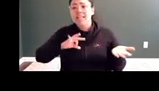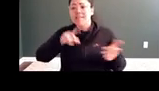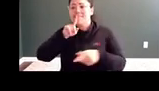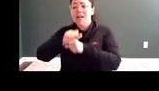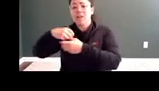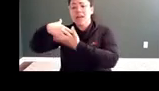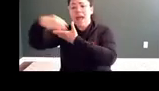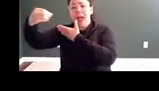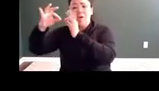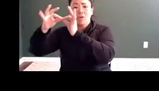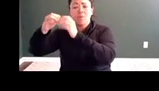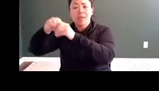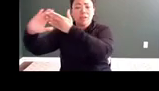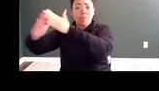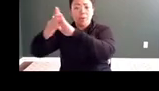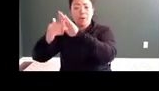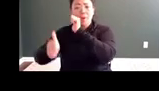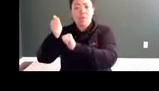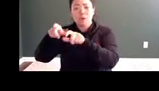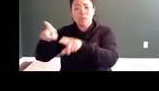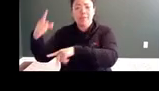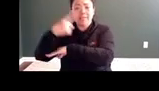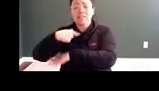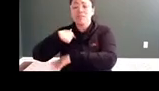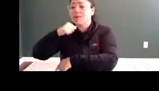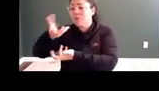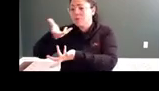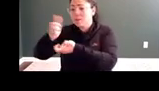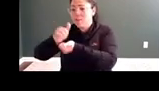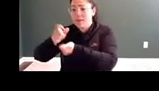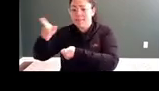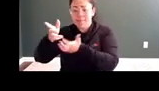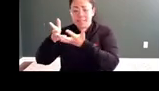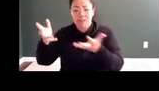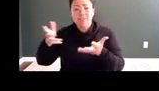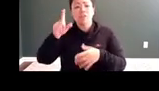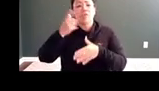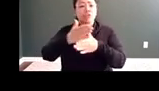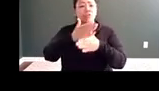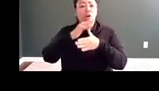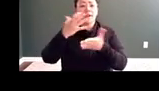in the community most days, and so we don't interact with them as often. And so just sharing that time to share your meal